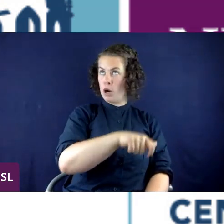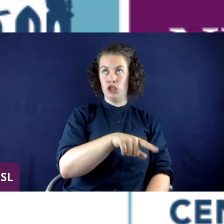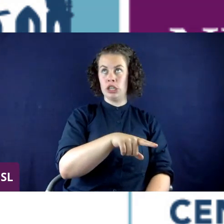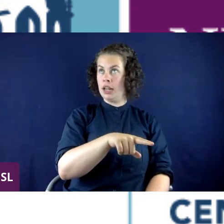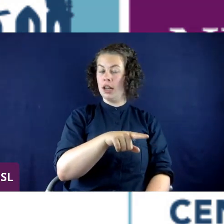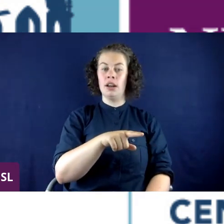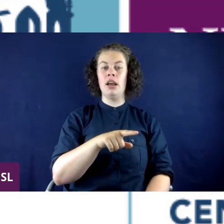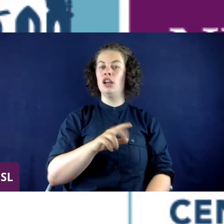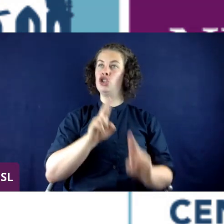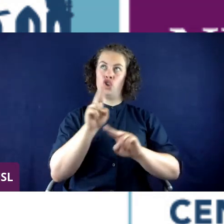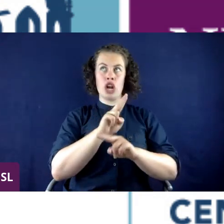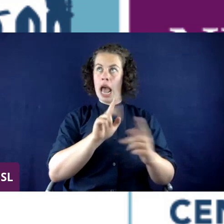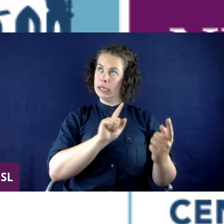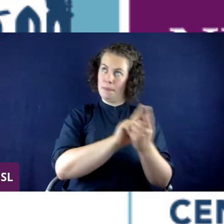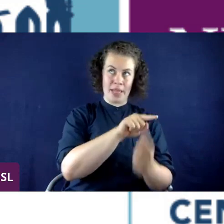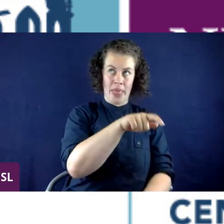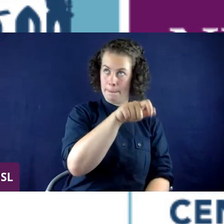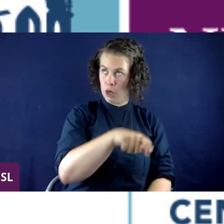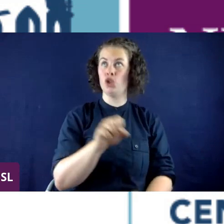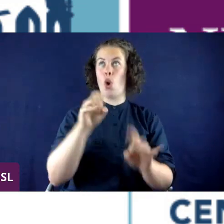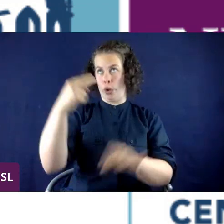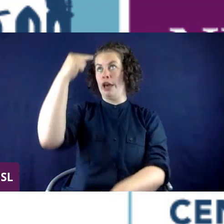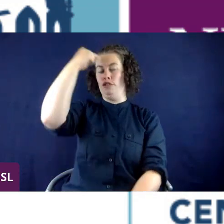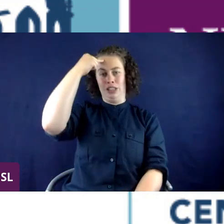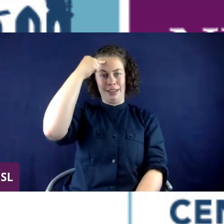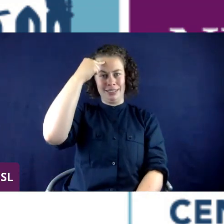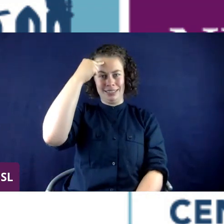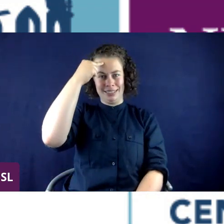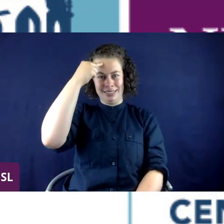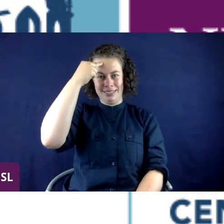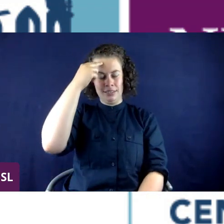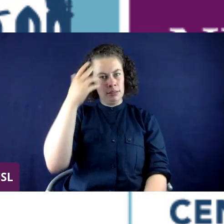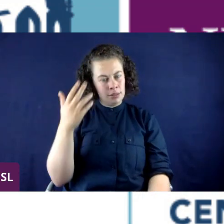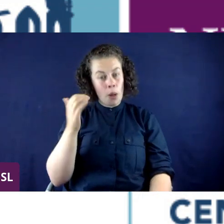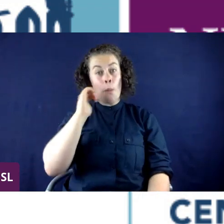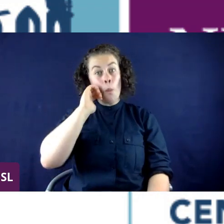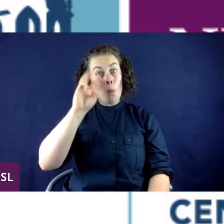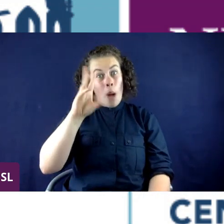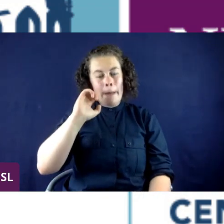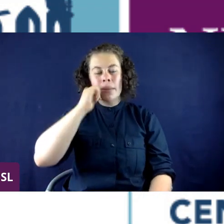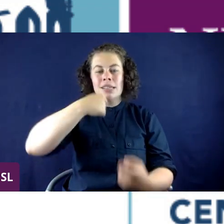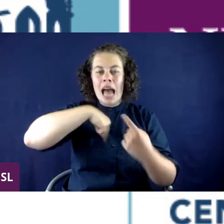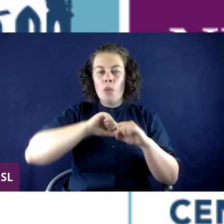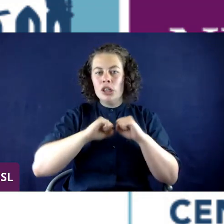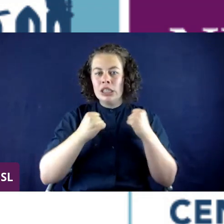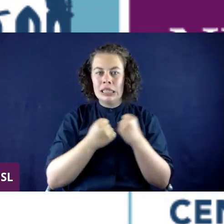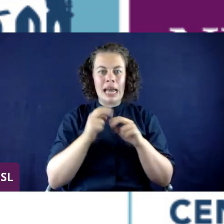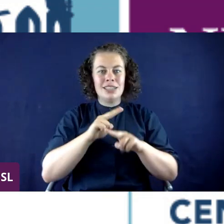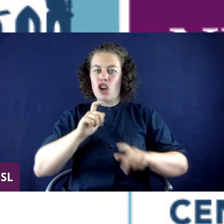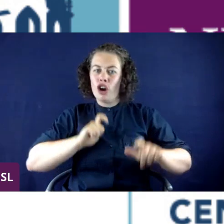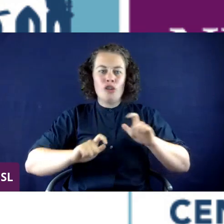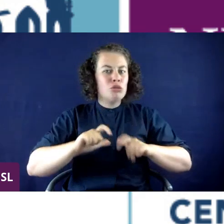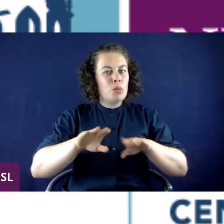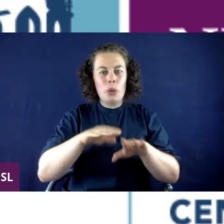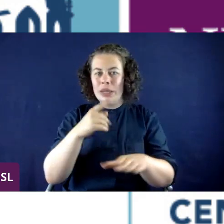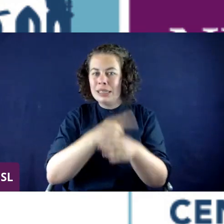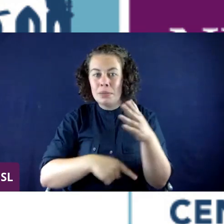And the adults solution is to remove the child from the space as quickly as possible. They raced into the next aisle.